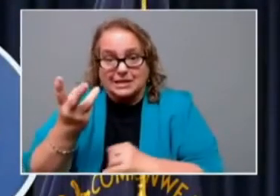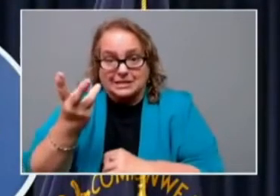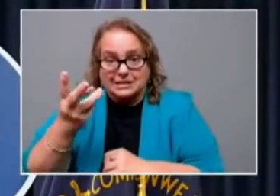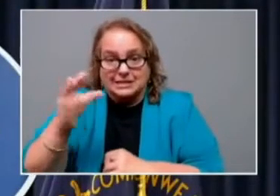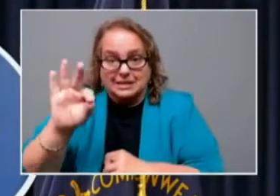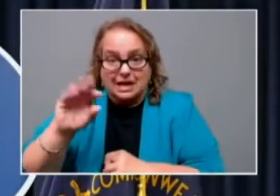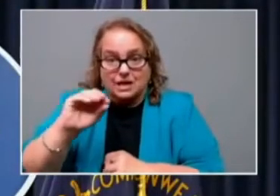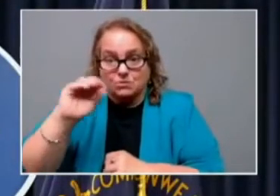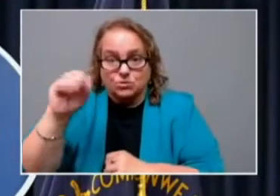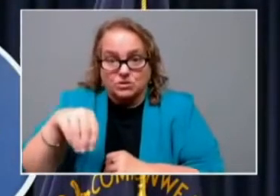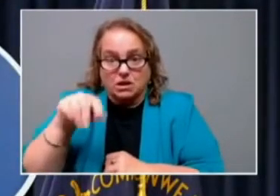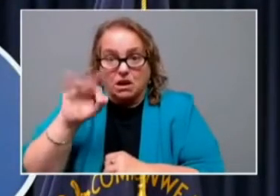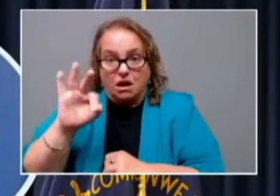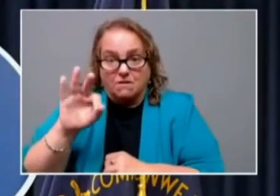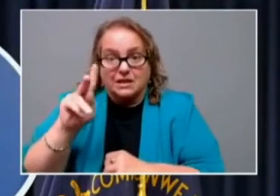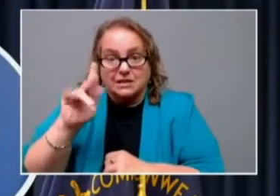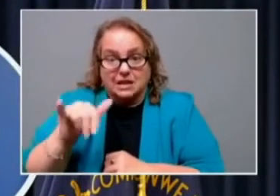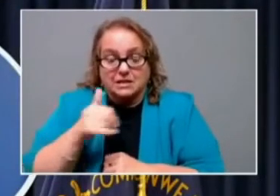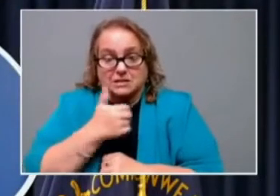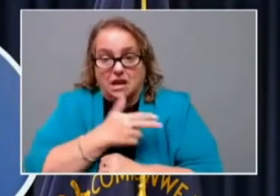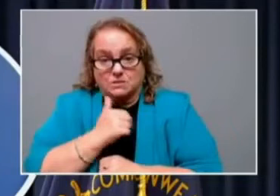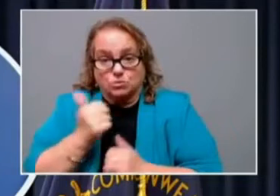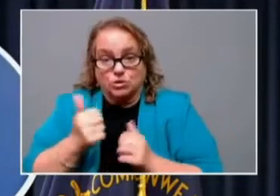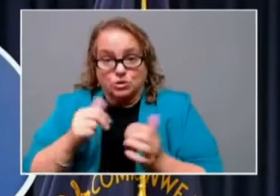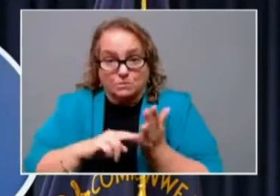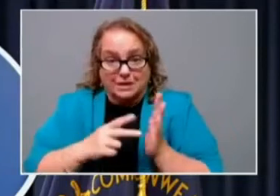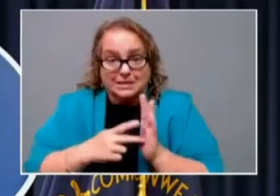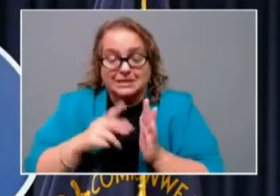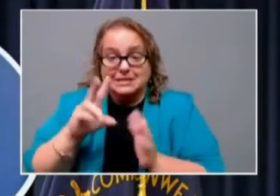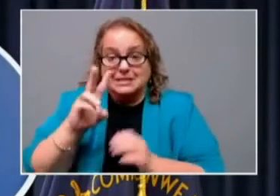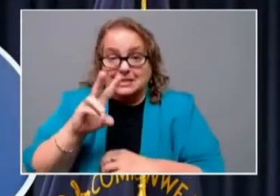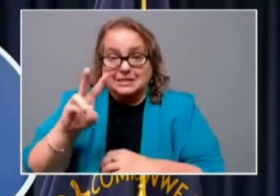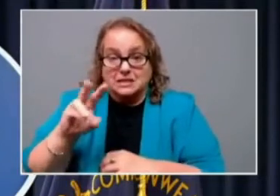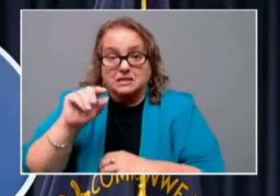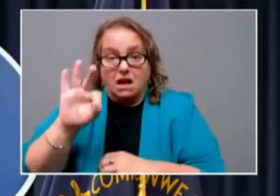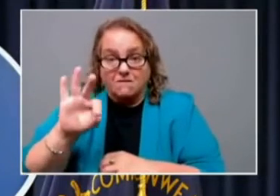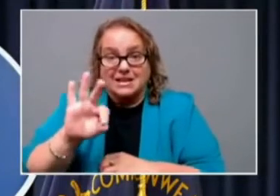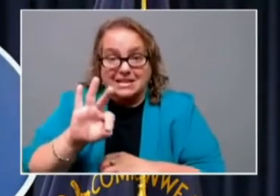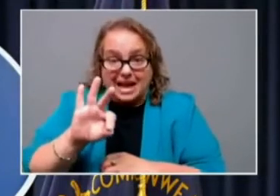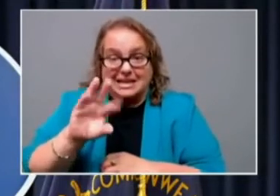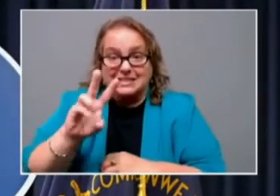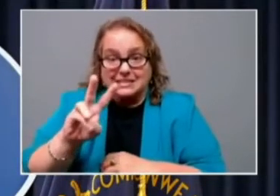hospitals which means 66 of 96 of them are reporting critical staffing